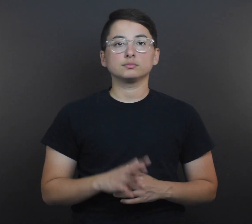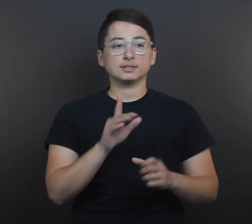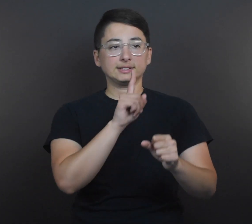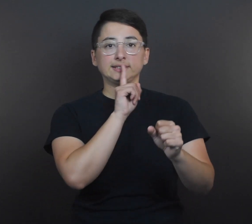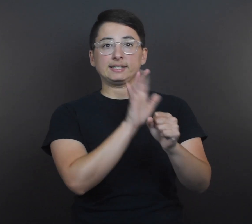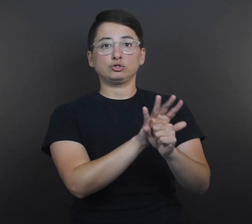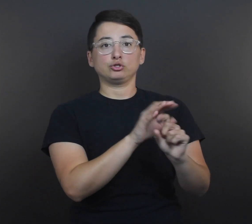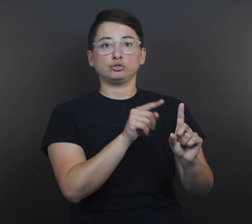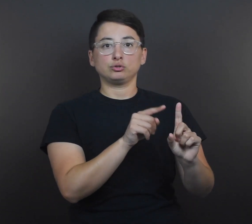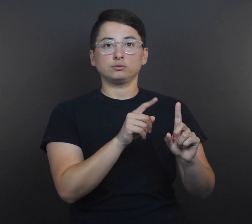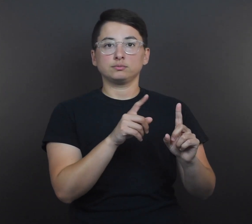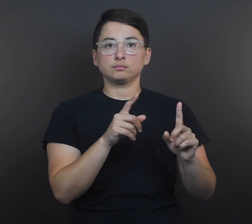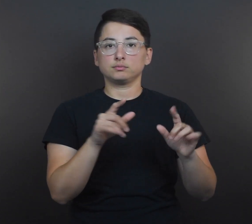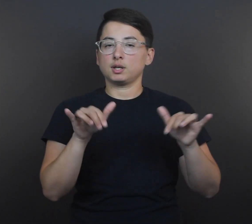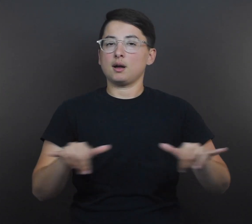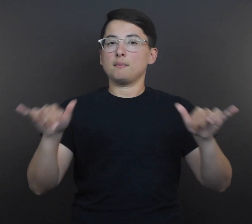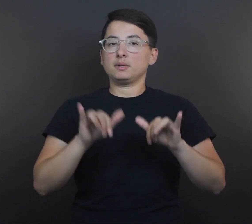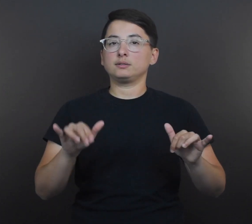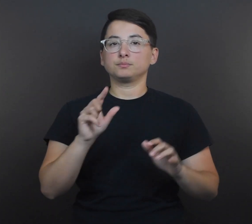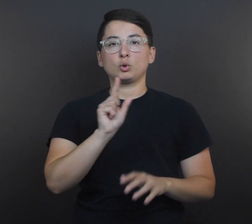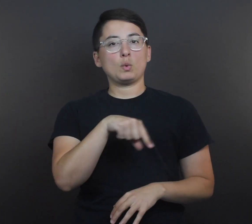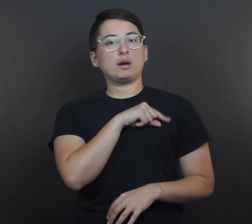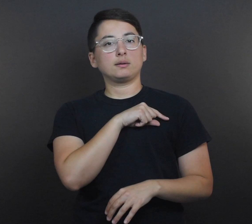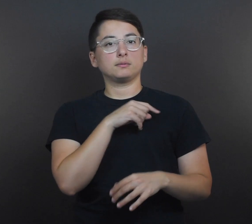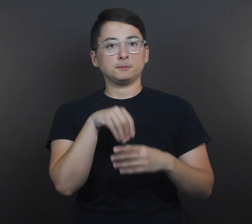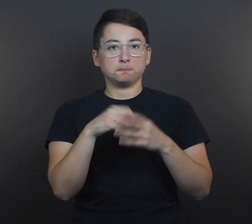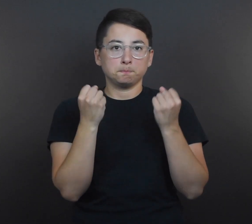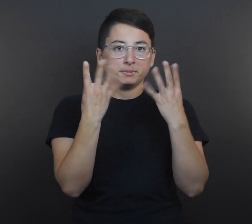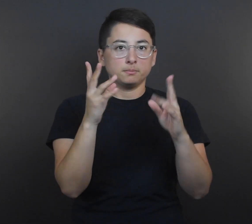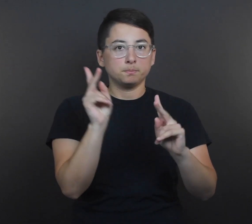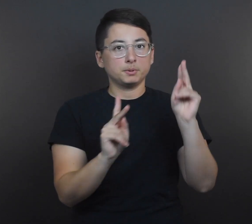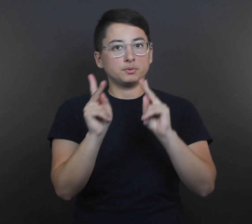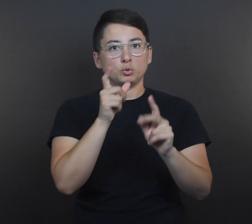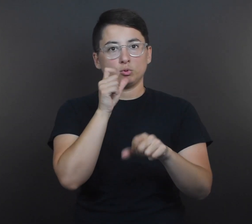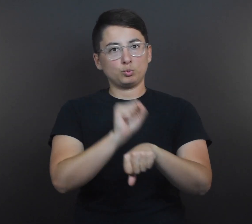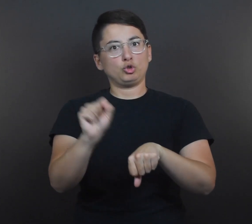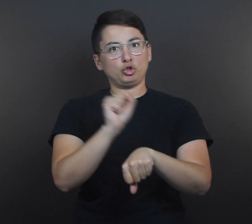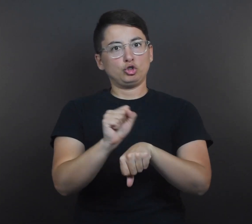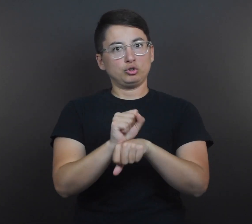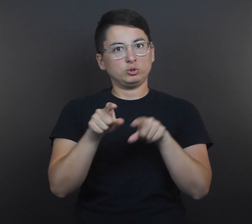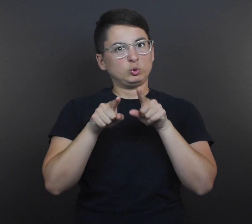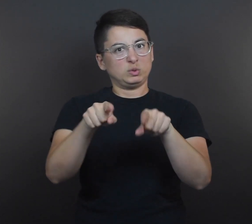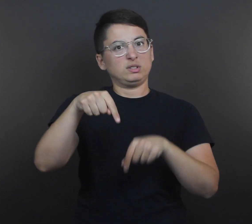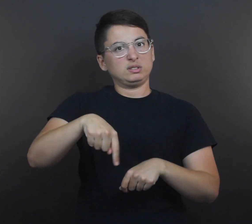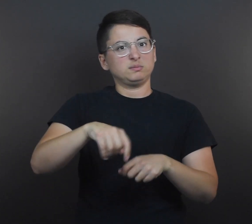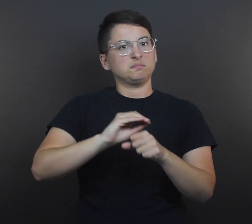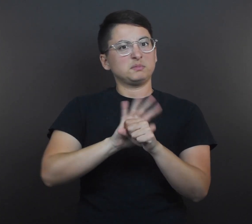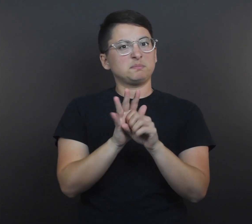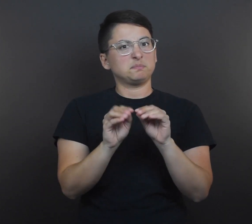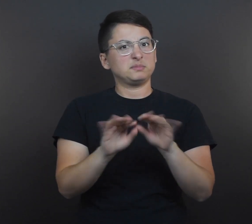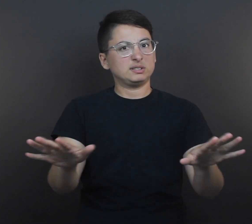Dedication is a common trait among many of the people who are working to respond to